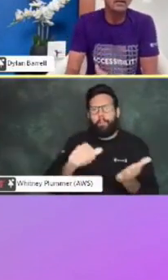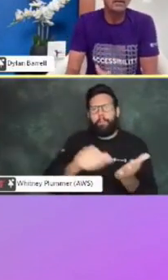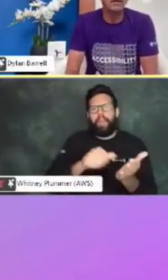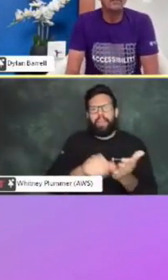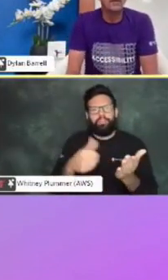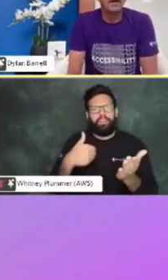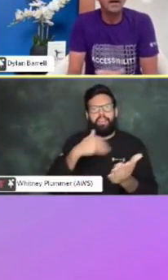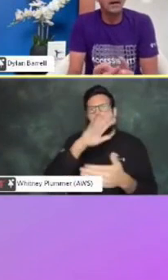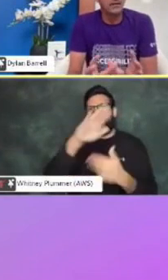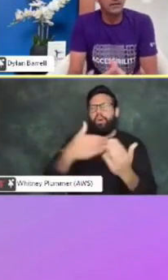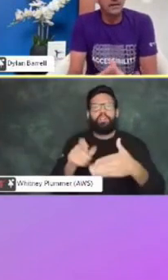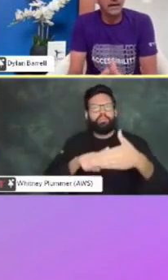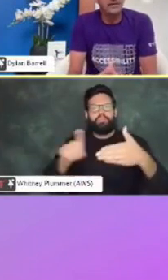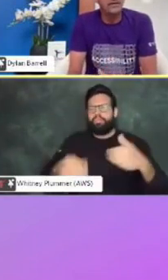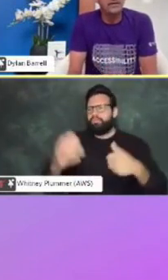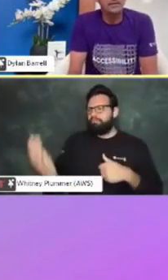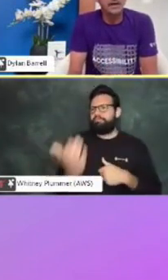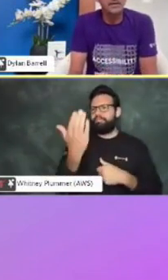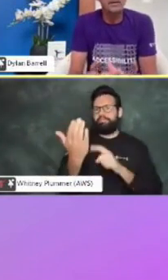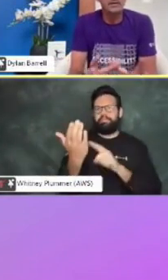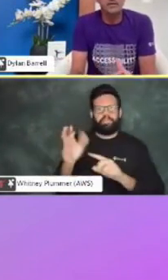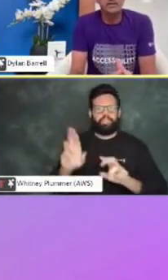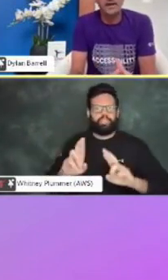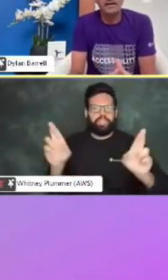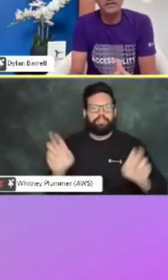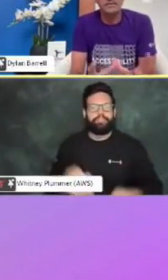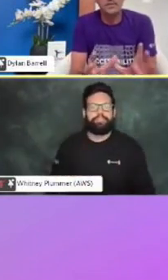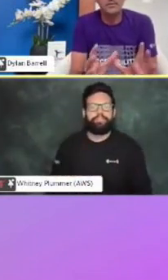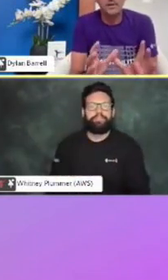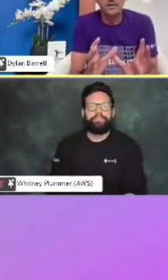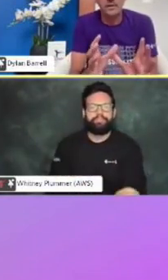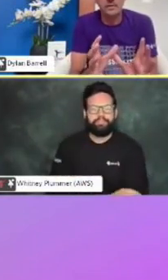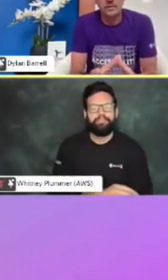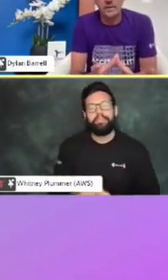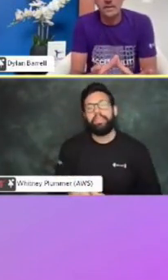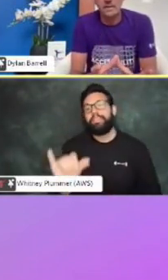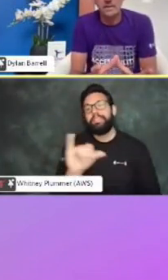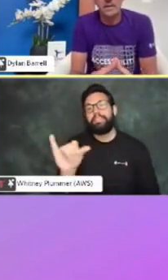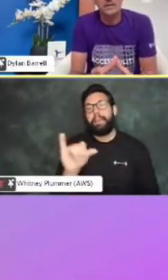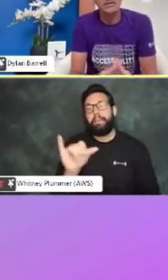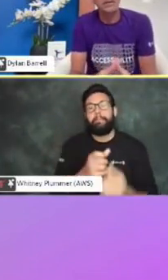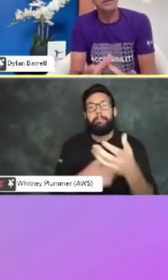So the other good thing about this is we've added support where you can actually take these results